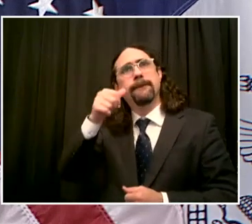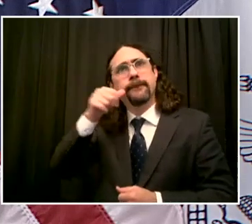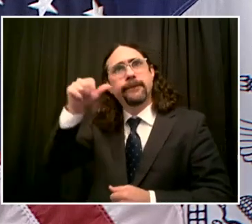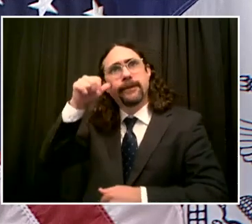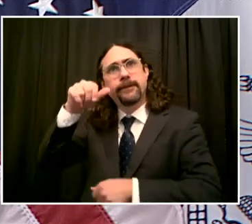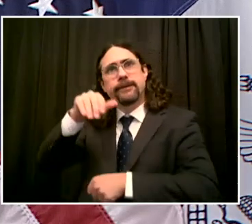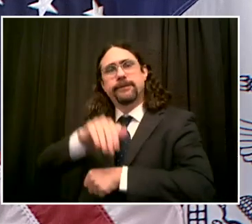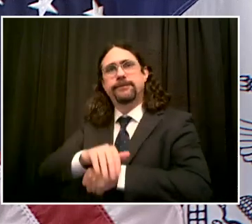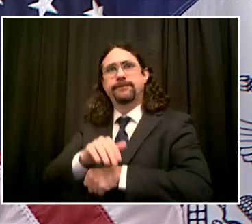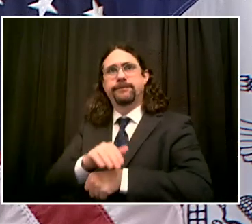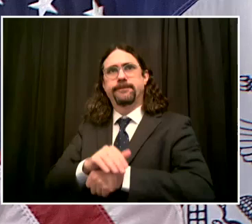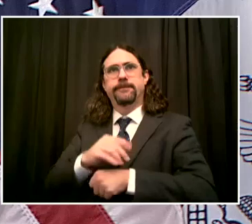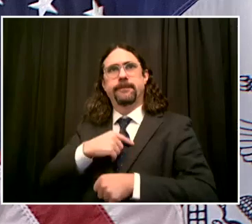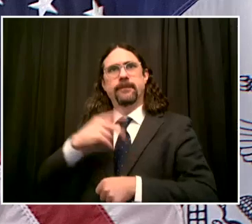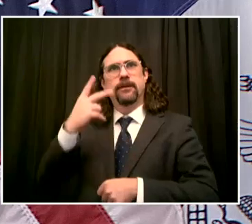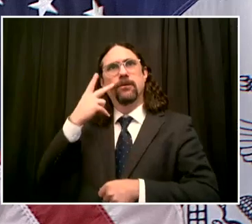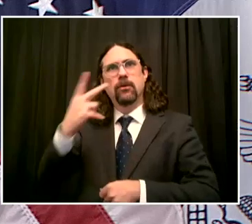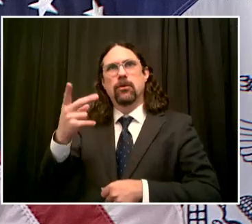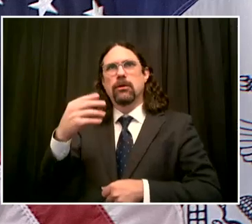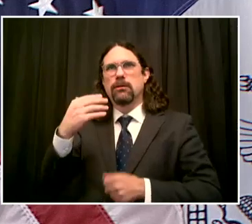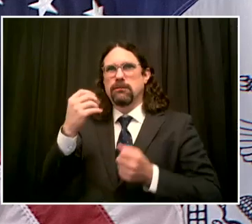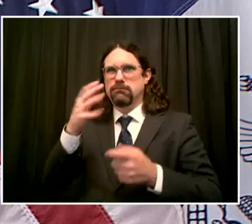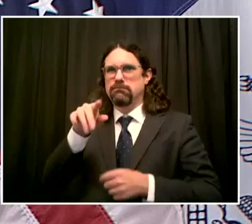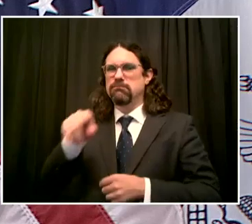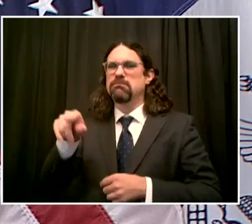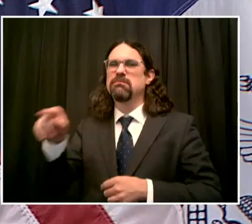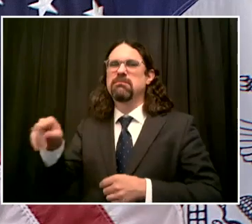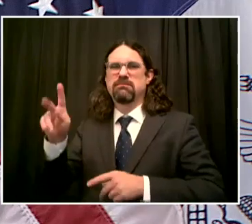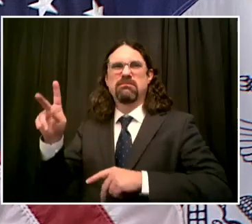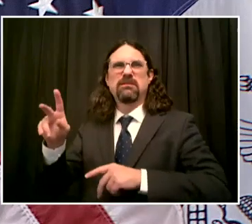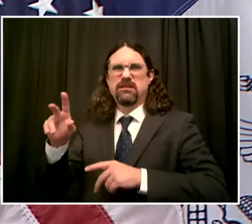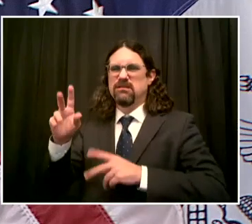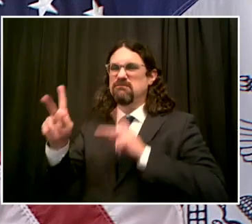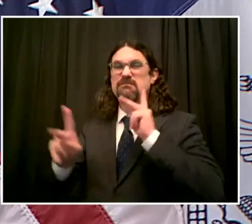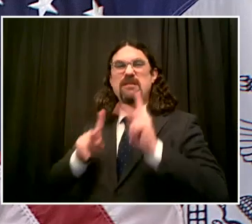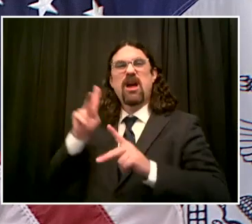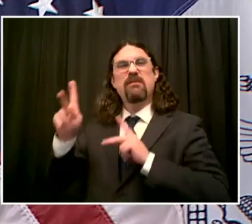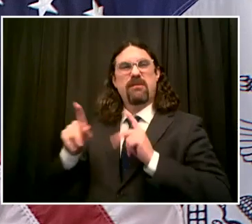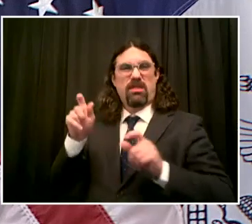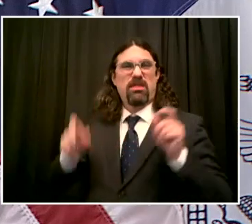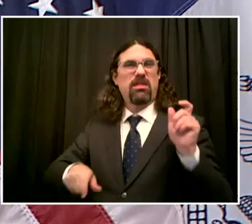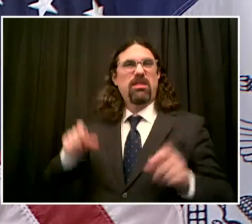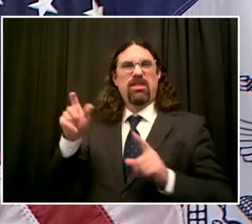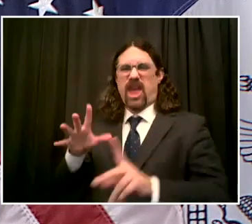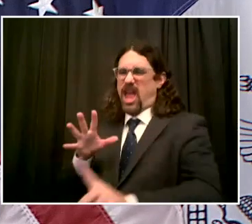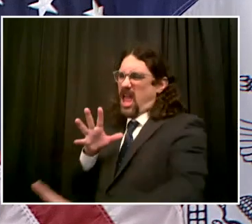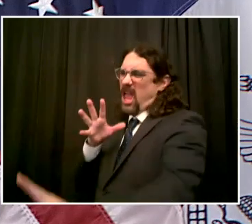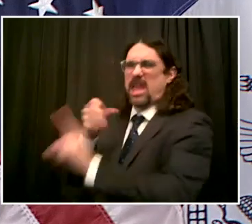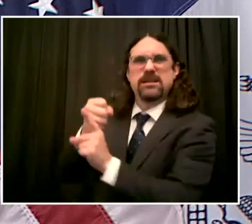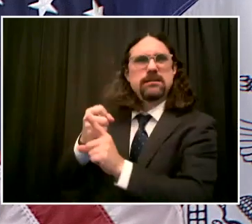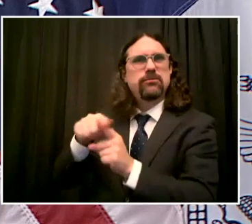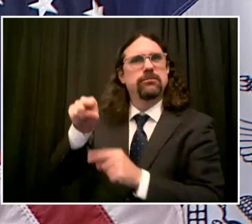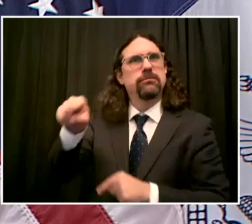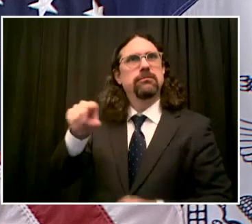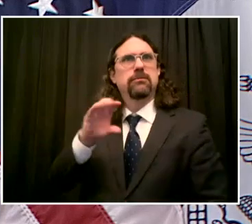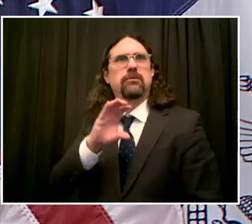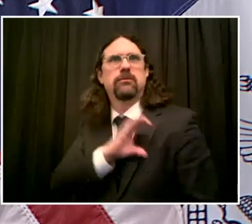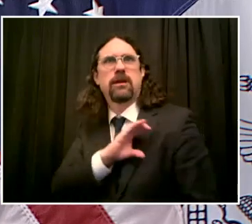AND DECADES. WE SAW VICIOUS ATTACKS ON POLICE OFFICERS THAT IS UNACCEPTABLE AND DOES NOT